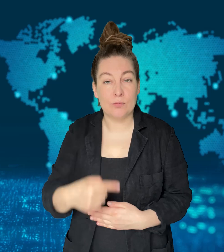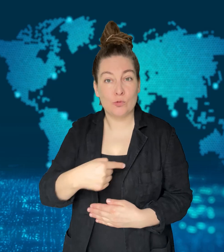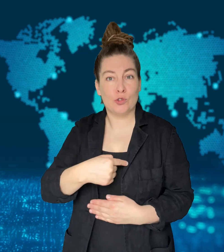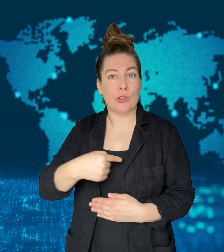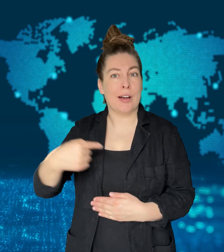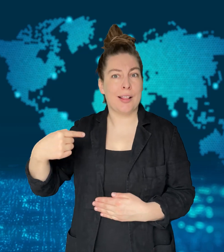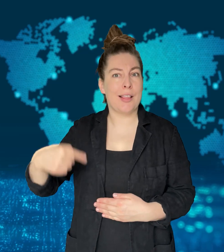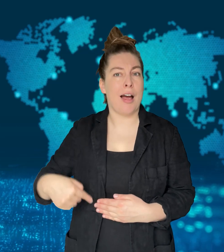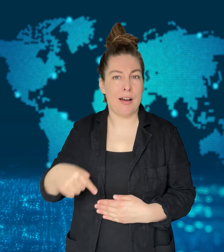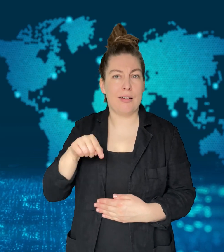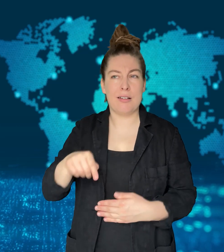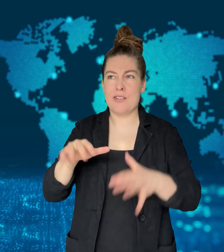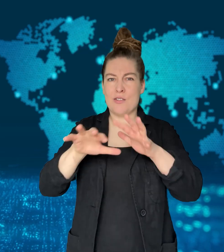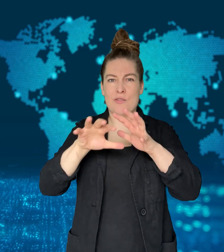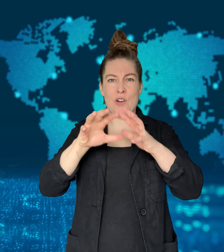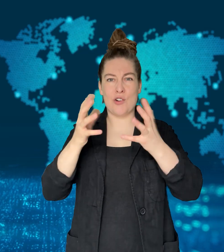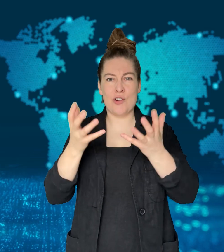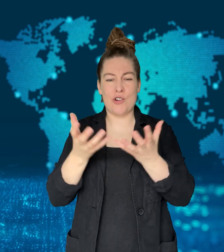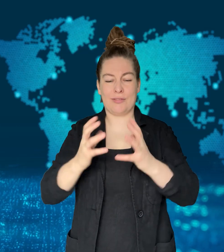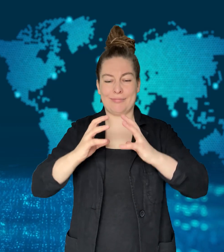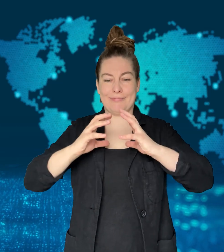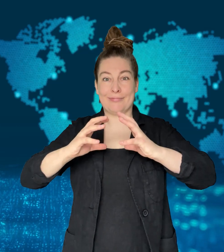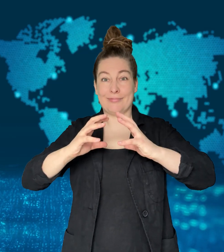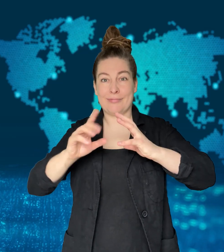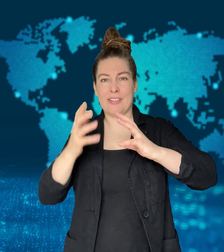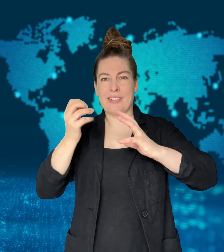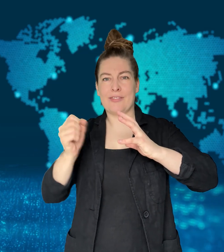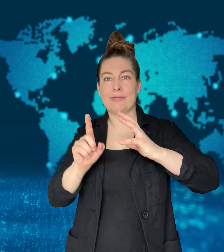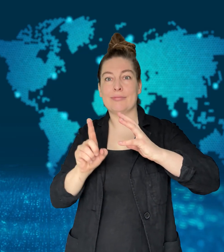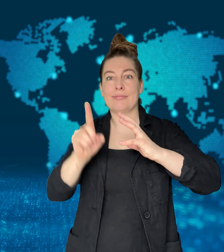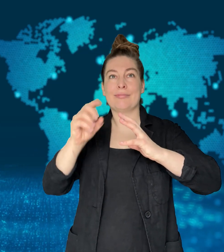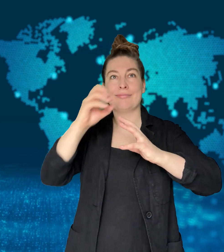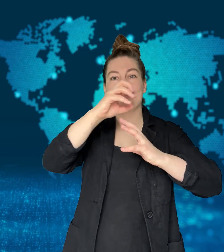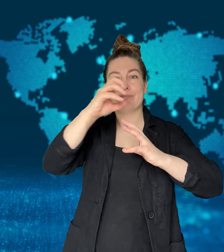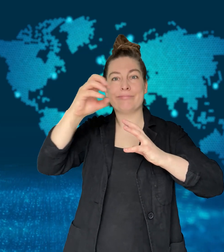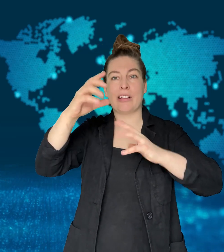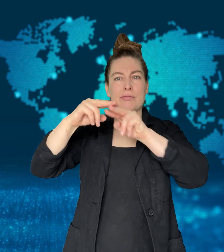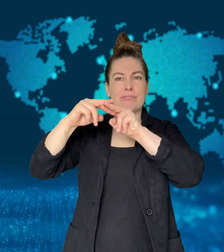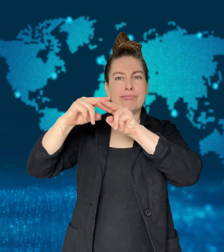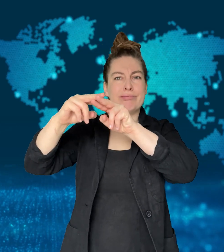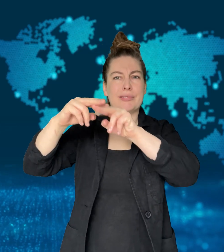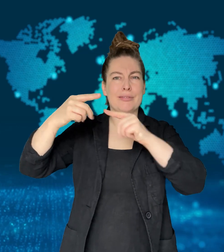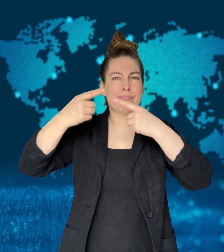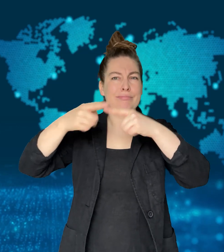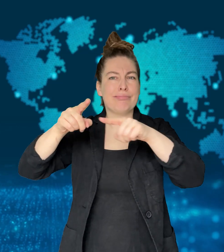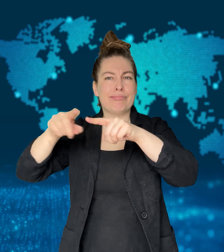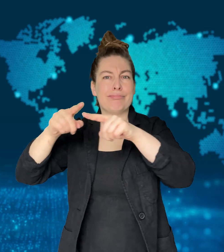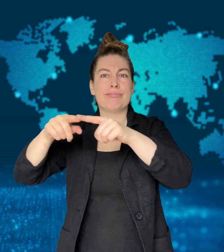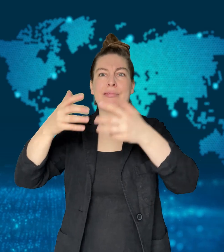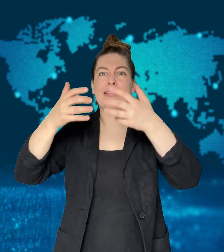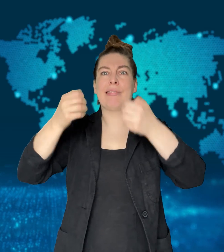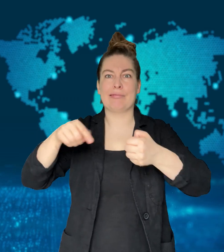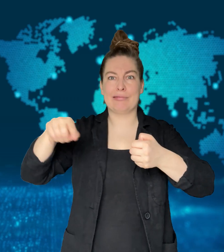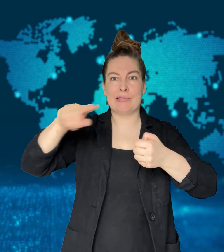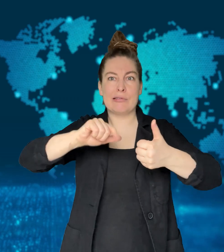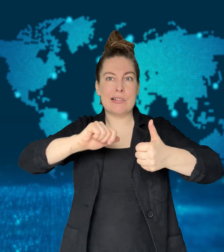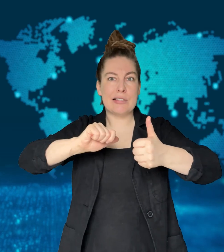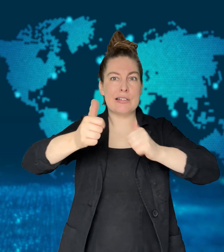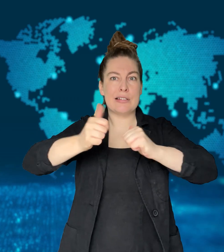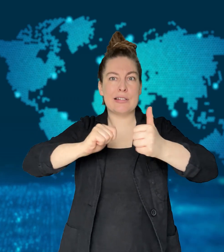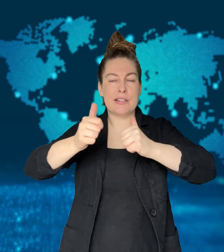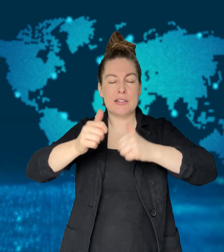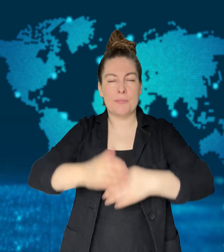"Dogfighting" with satellites